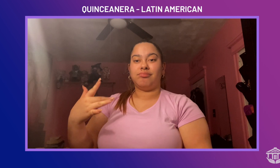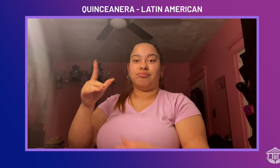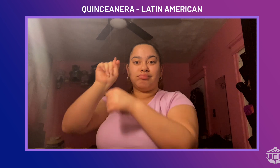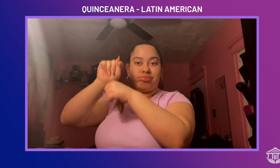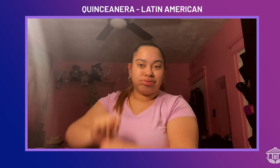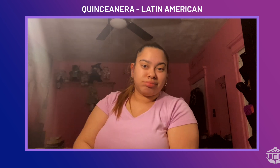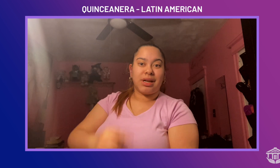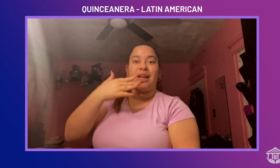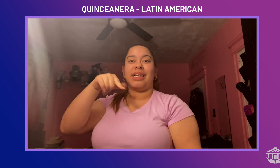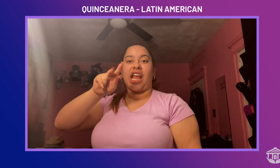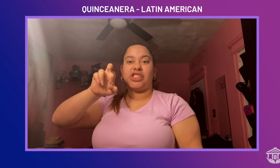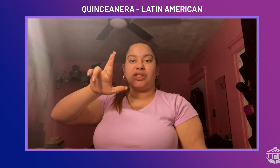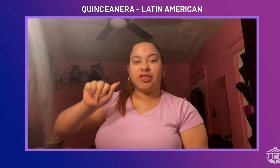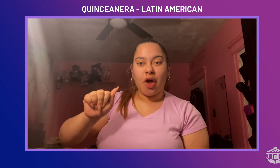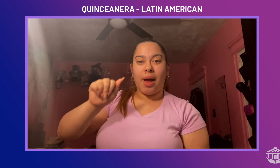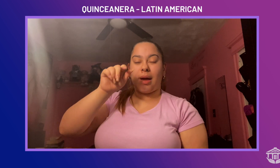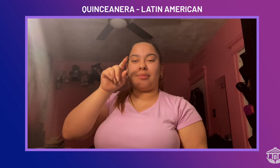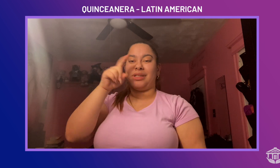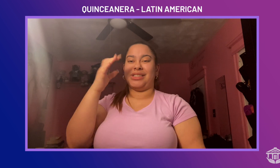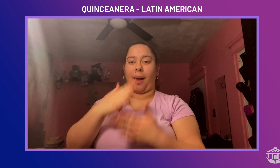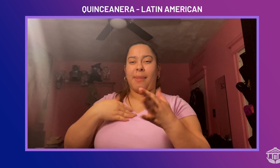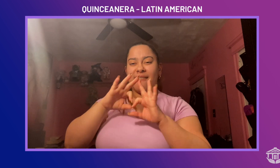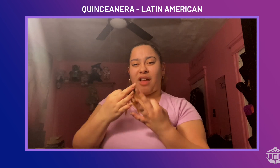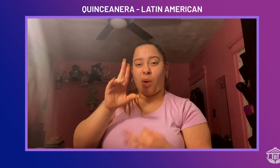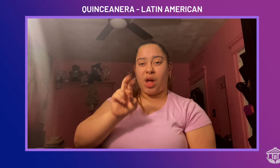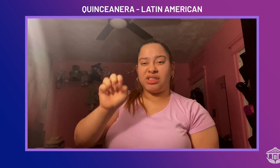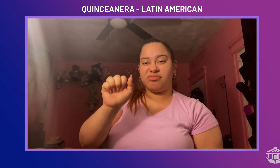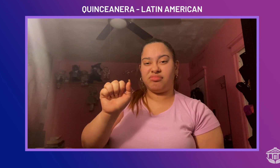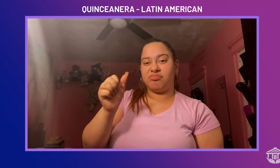our family here in the states celebrate their daughter’s “Sweet 16” instead of planning a